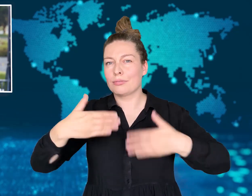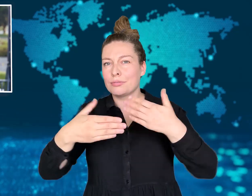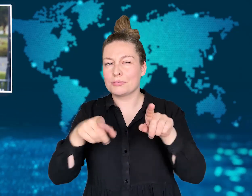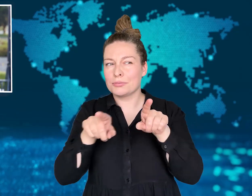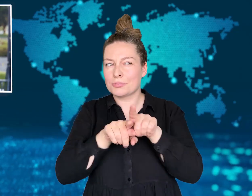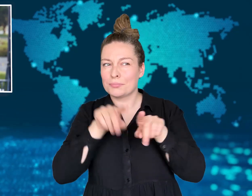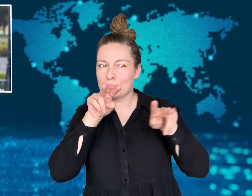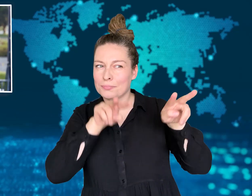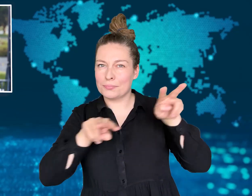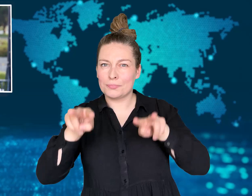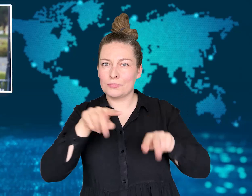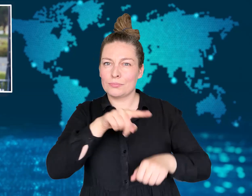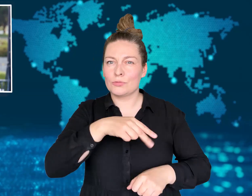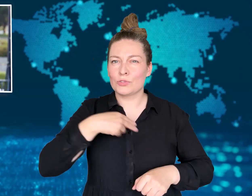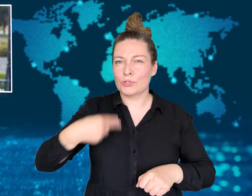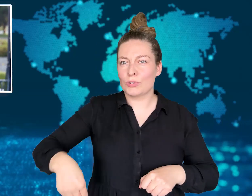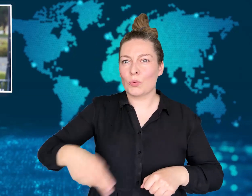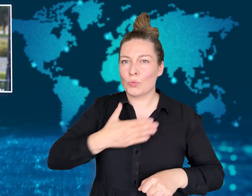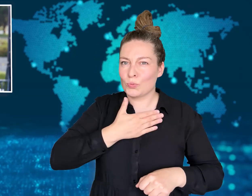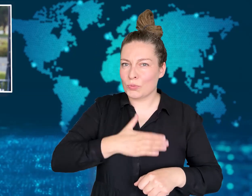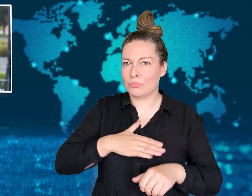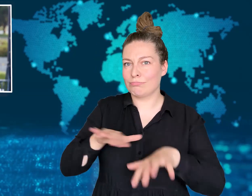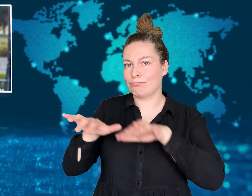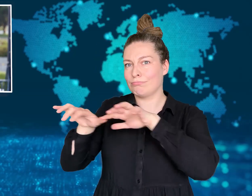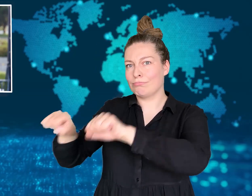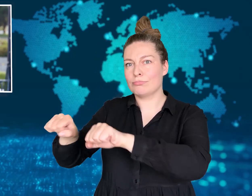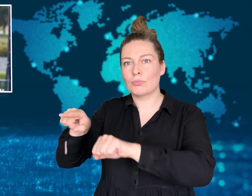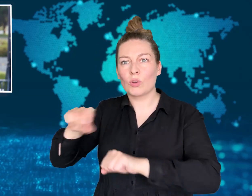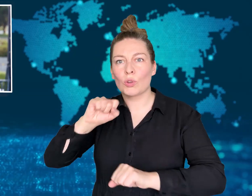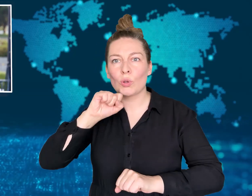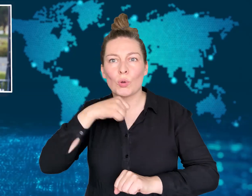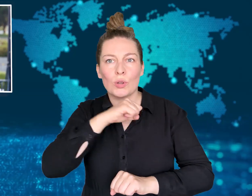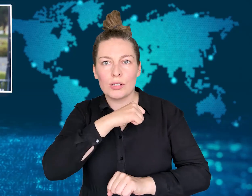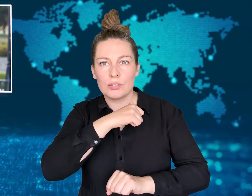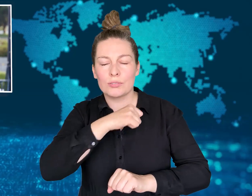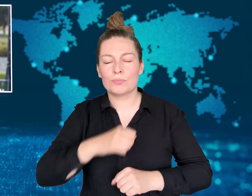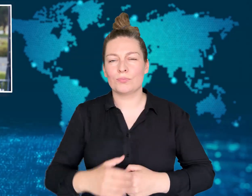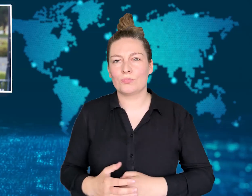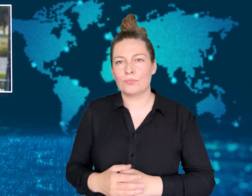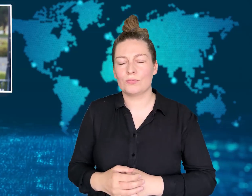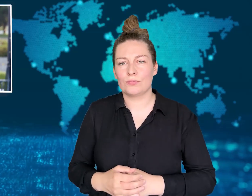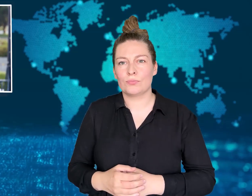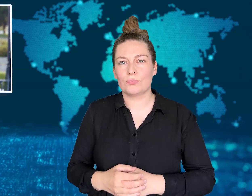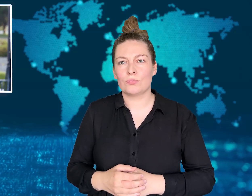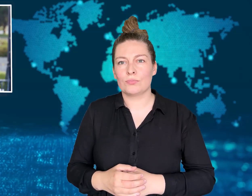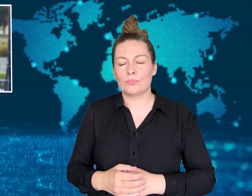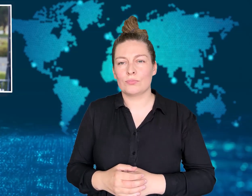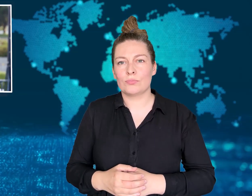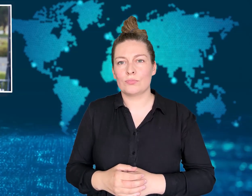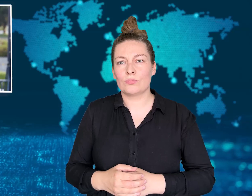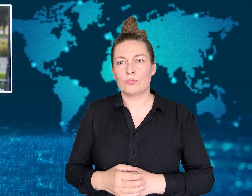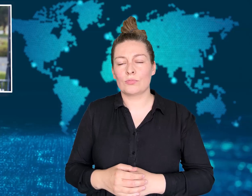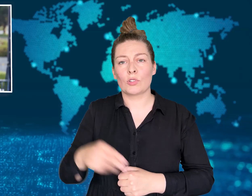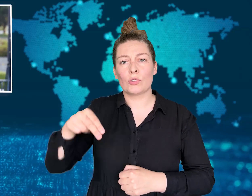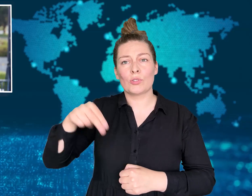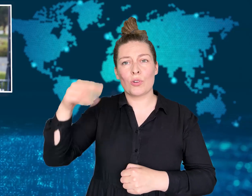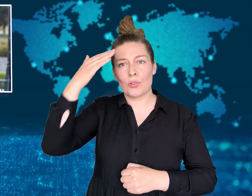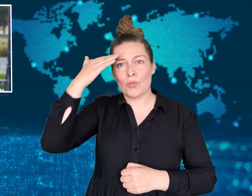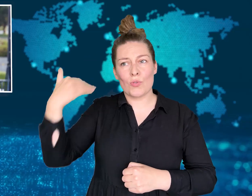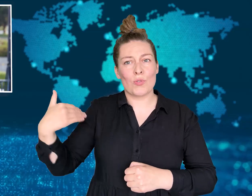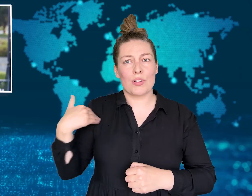China continues to claim the island as its possession and constantly sends